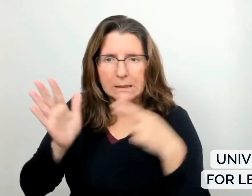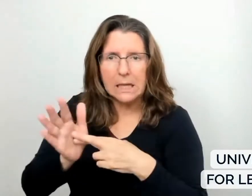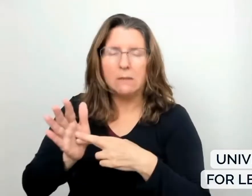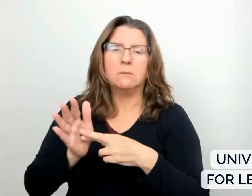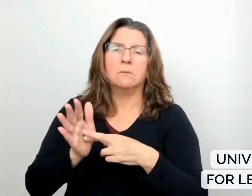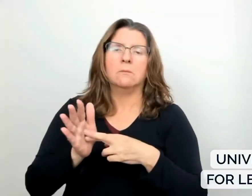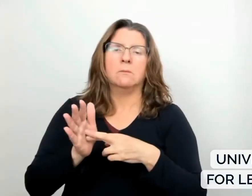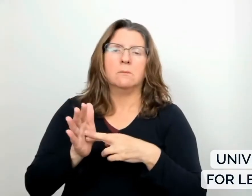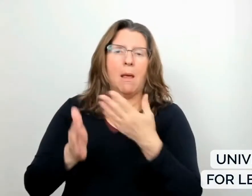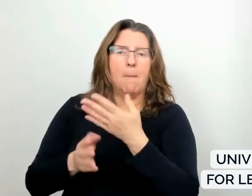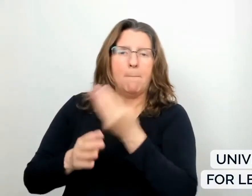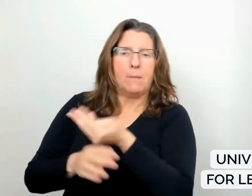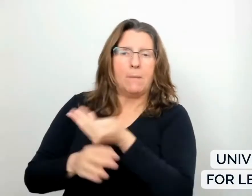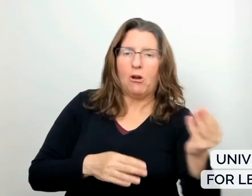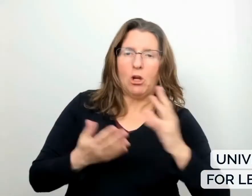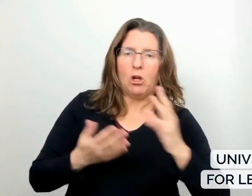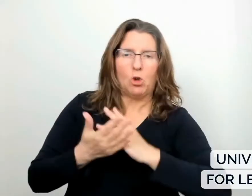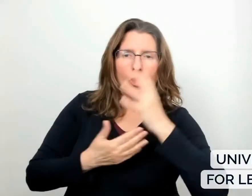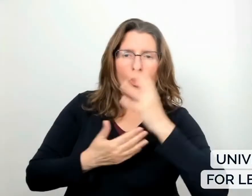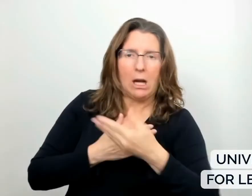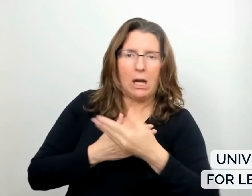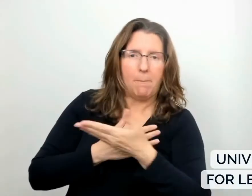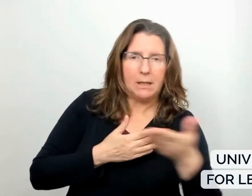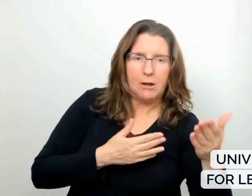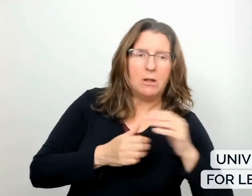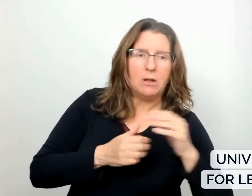of the information, of the learning material.